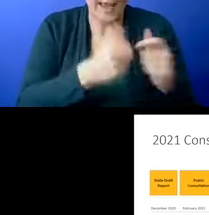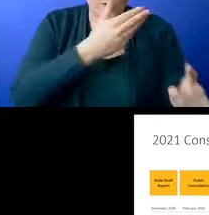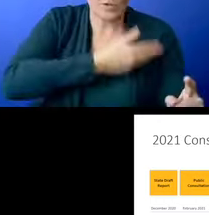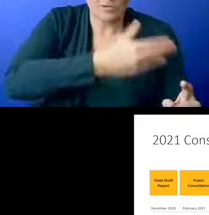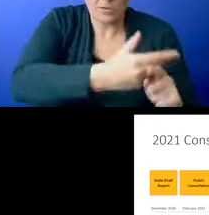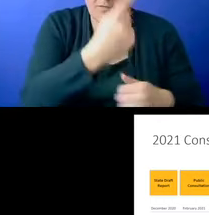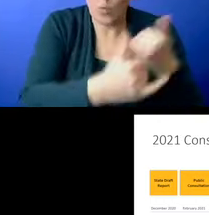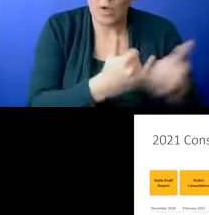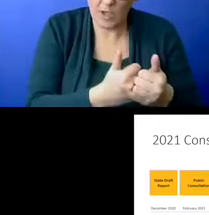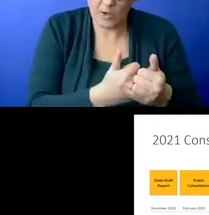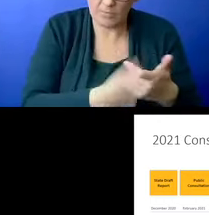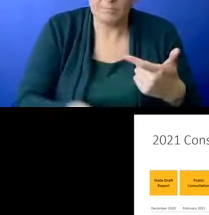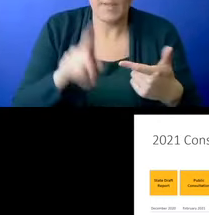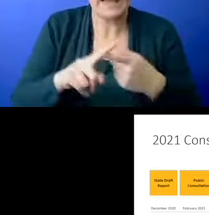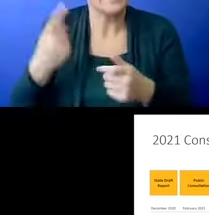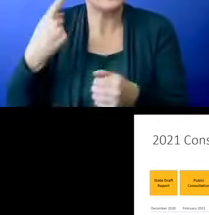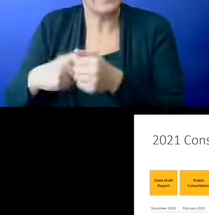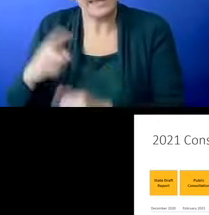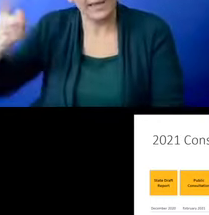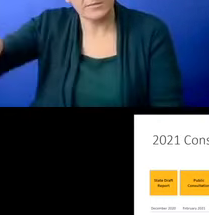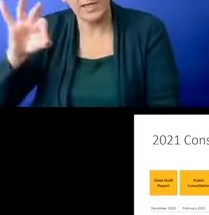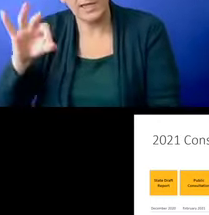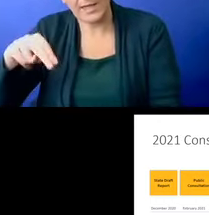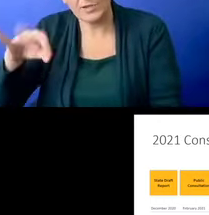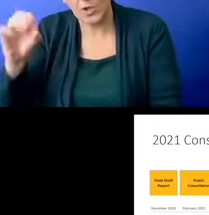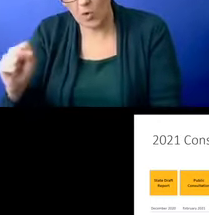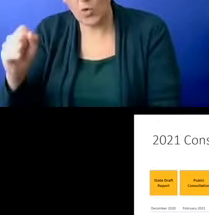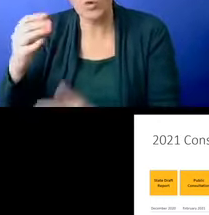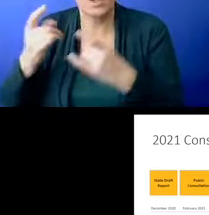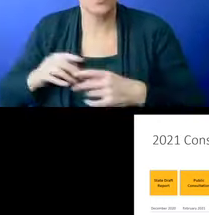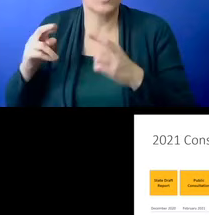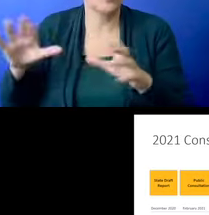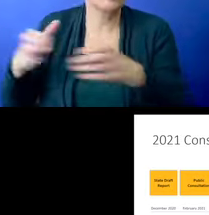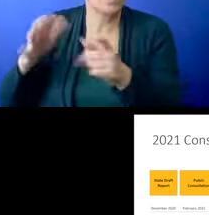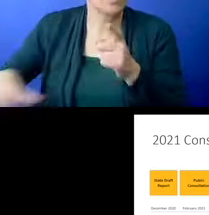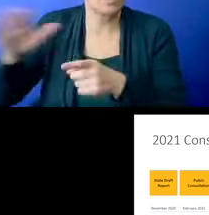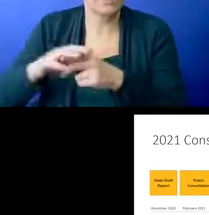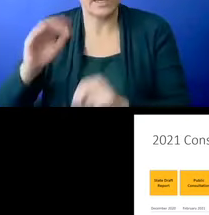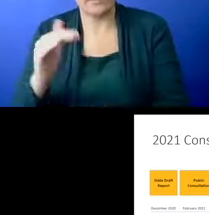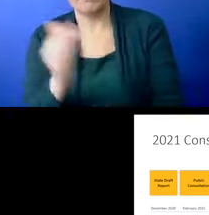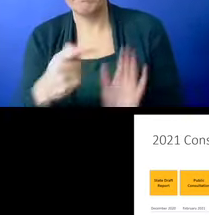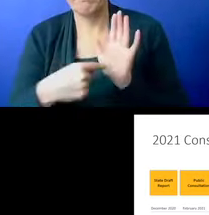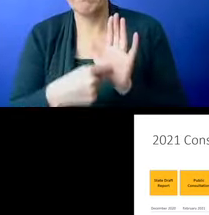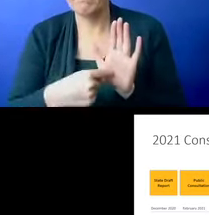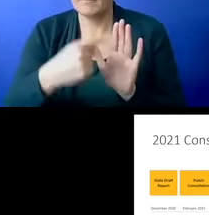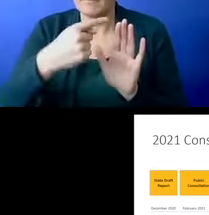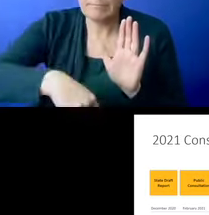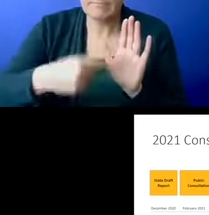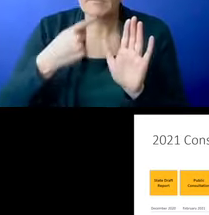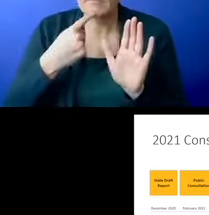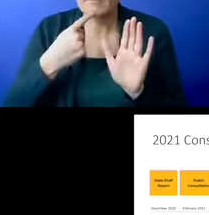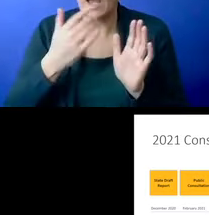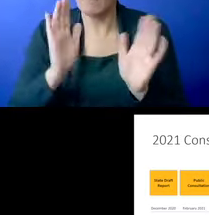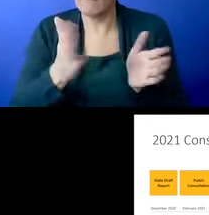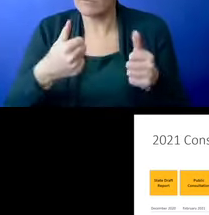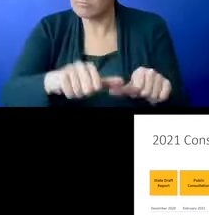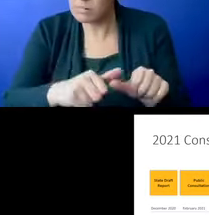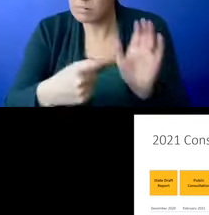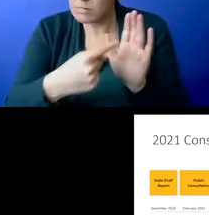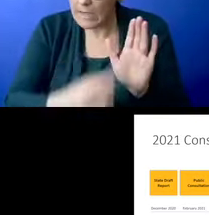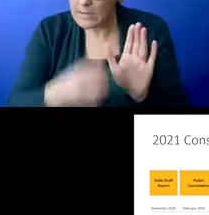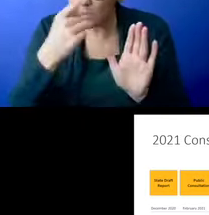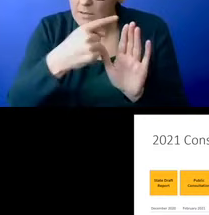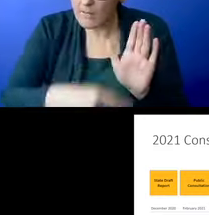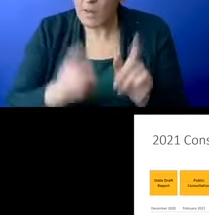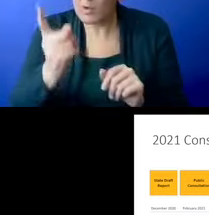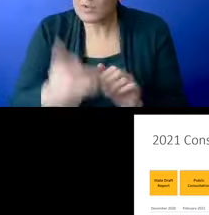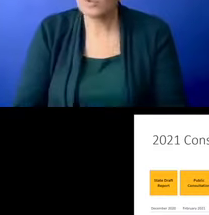Again, civil society, NGOs, and human rights bodies can hold the state to account for their compliance with those recommendations.